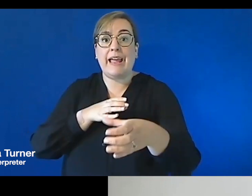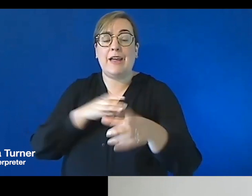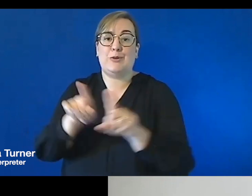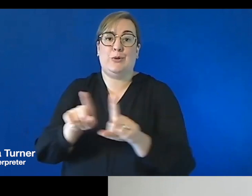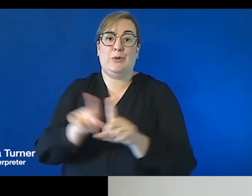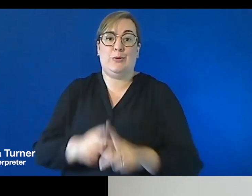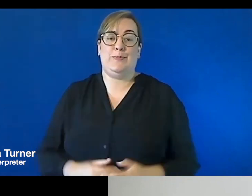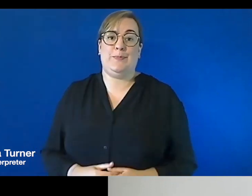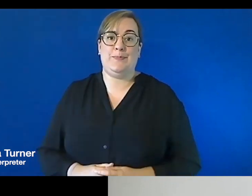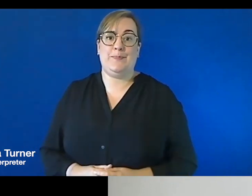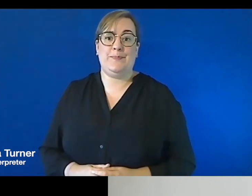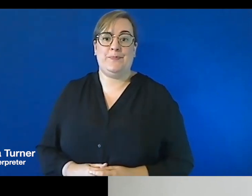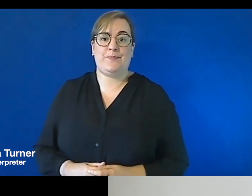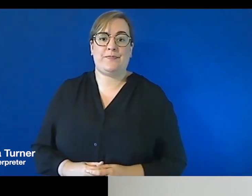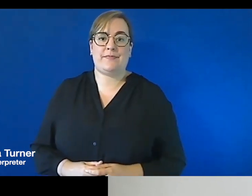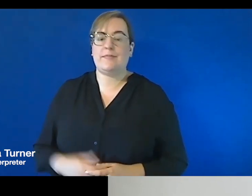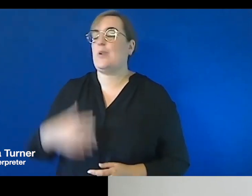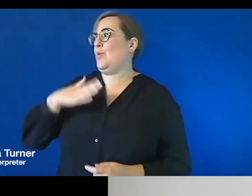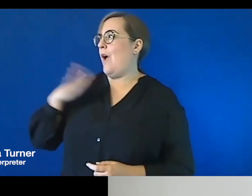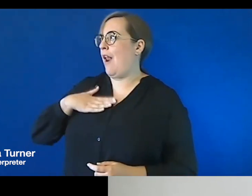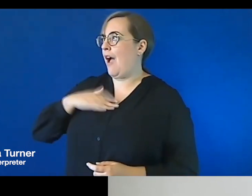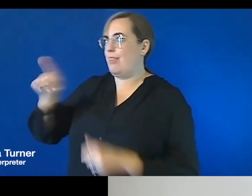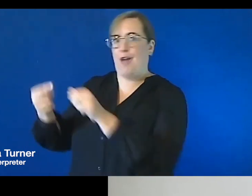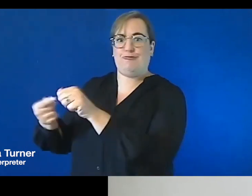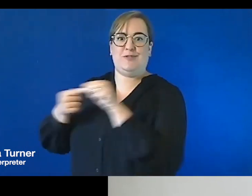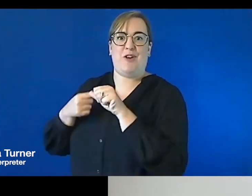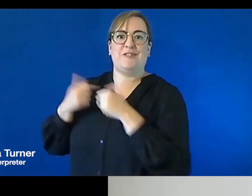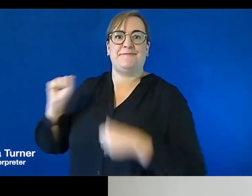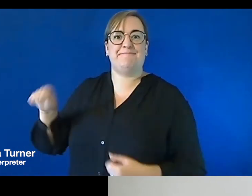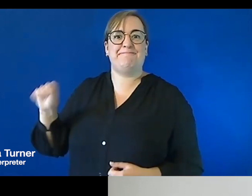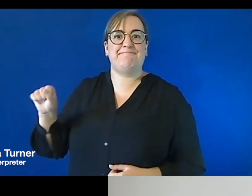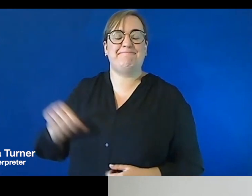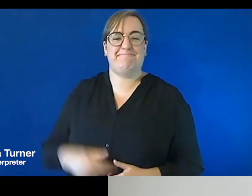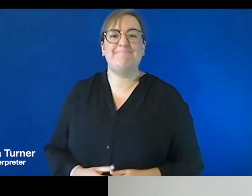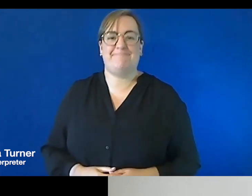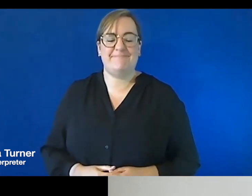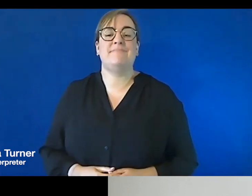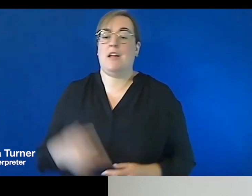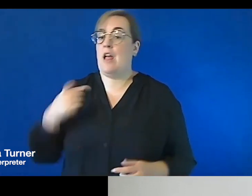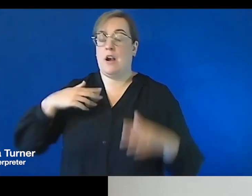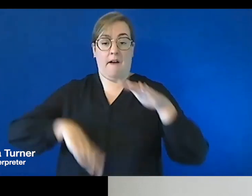Yeah I really like that response and yeah I I I completely agree with you. I mean I I think